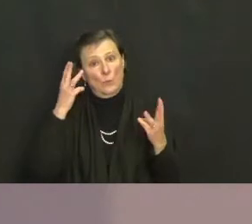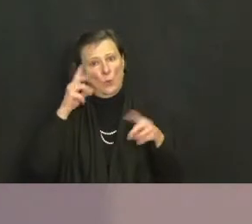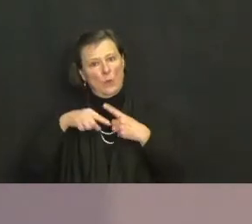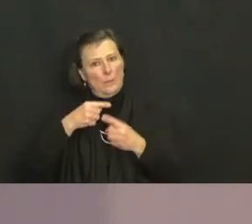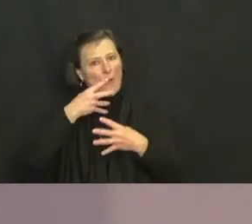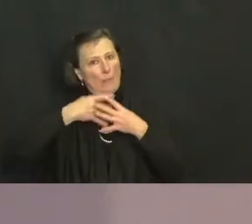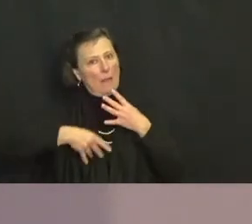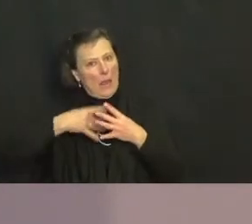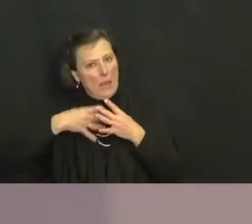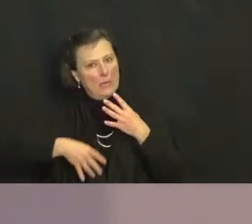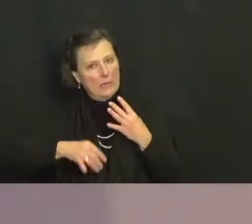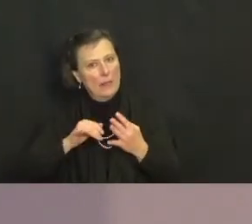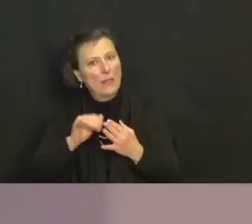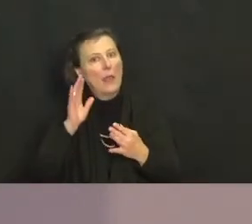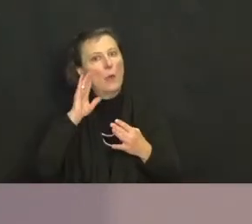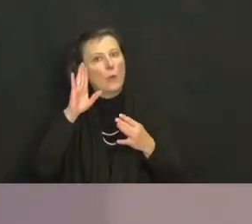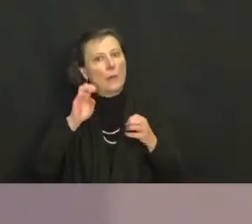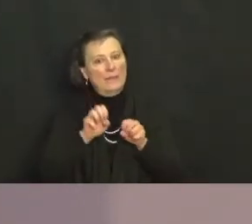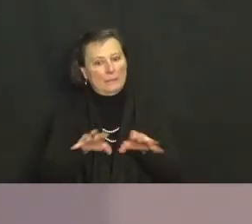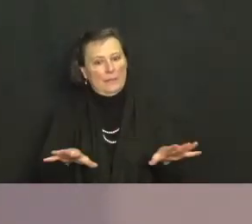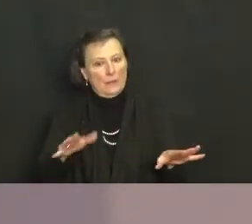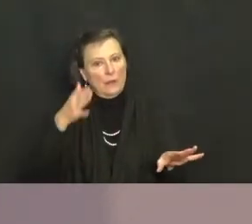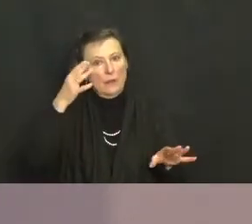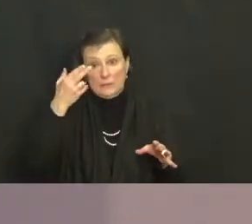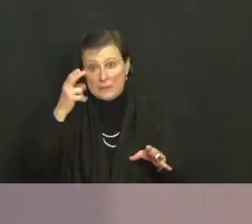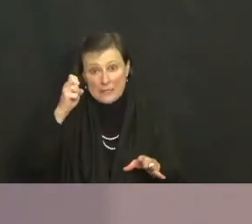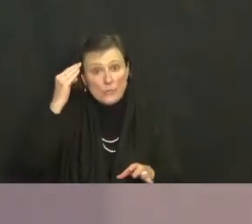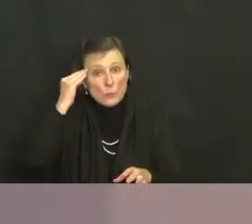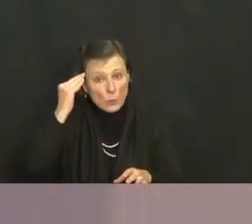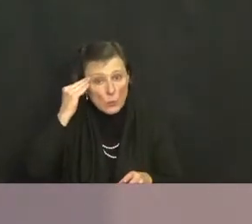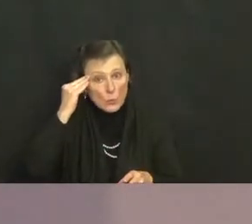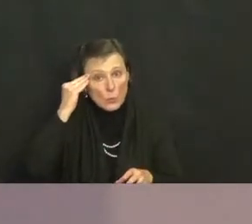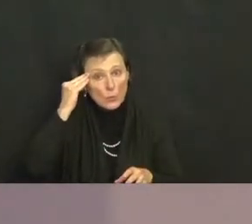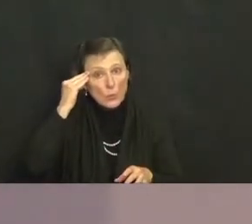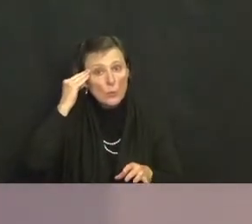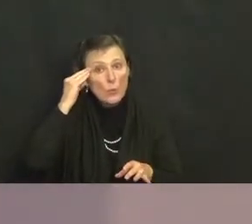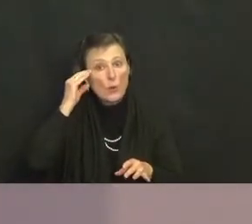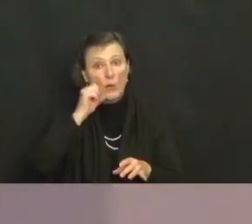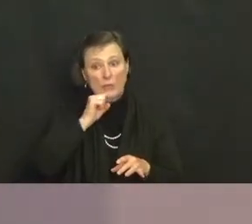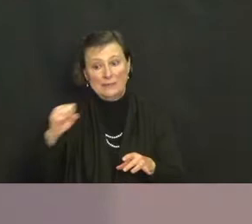The blood that was going to be spilled, because he knew, he knew that southern segregationists